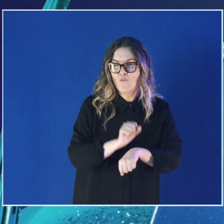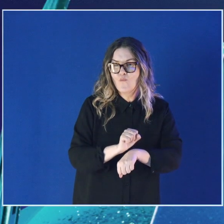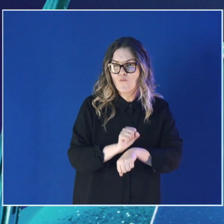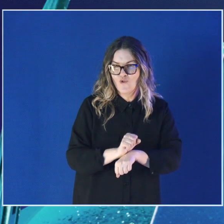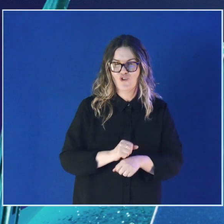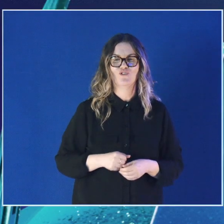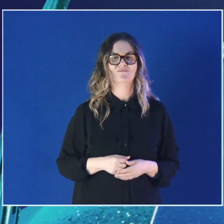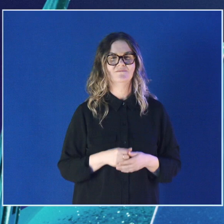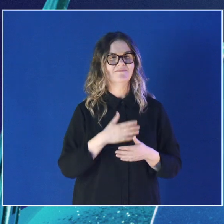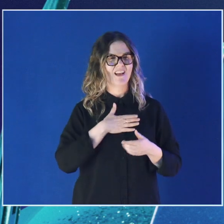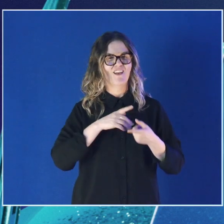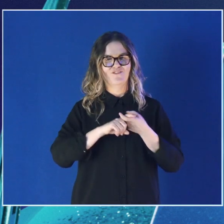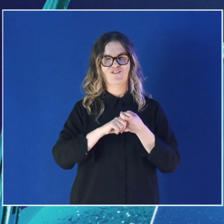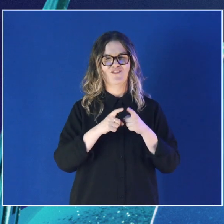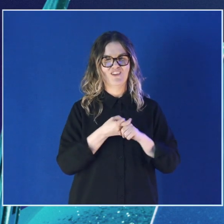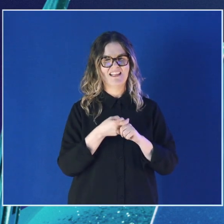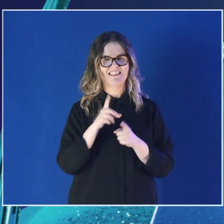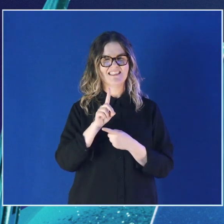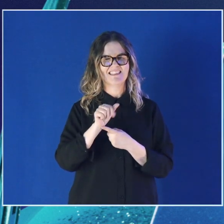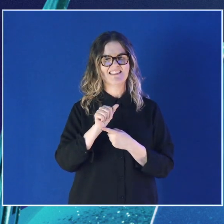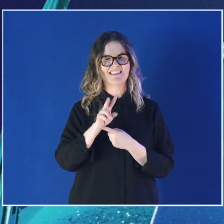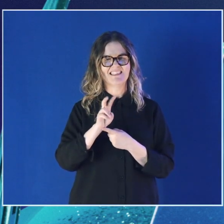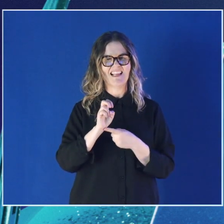We can only do this with feedback from the community.